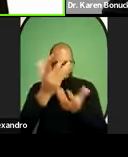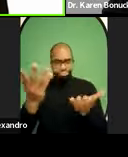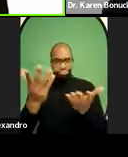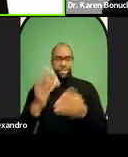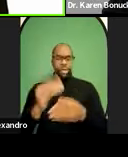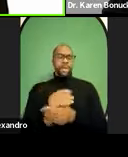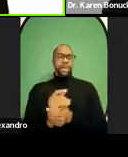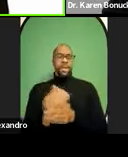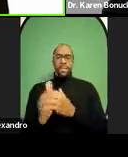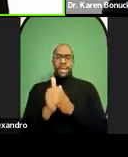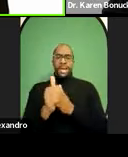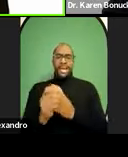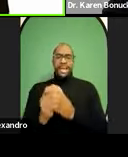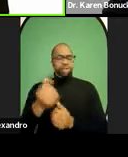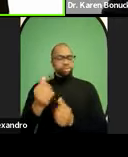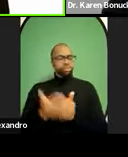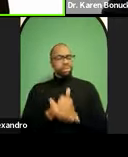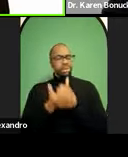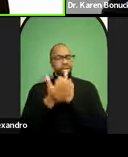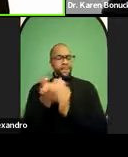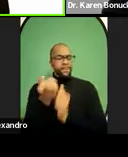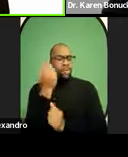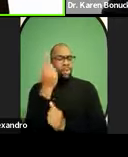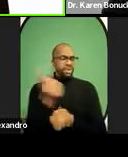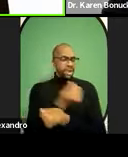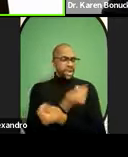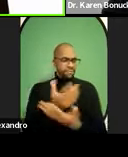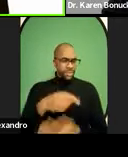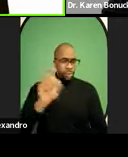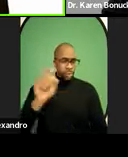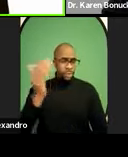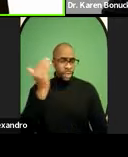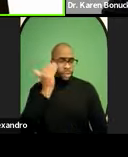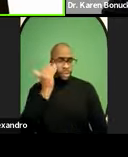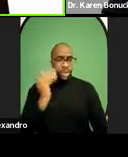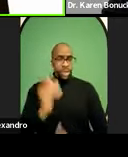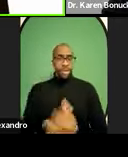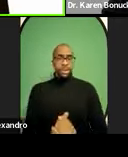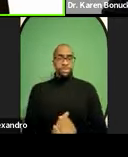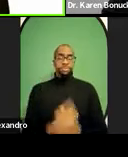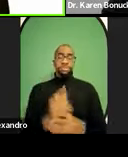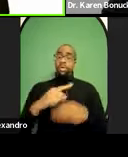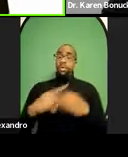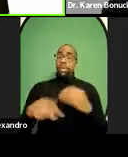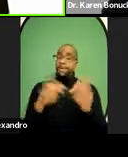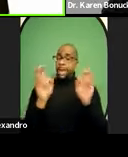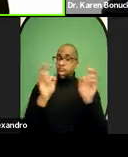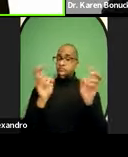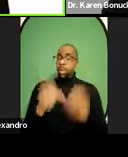office. They will provide critically clear guidance and helping you on clear guidance and helping you understand everything you need to know, including concerns